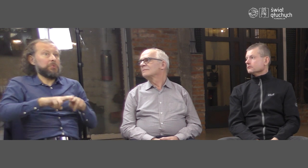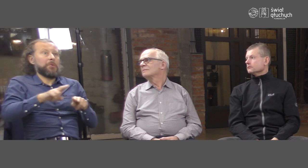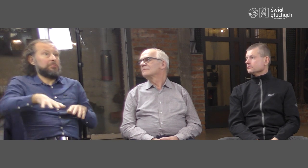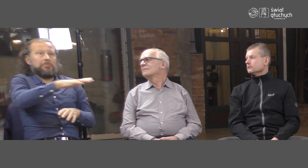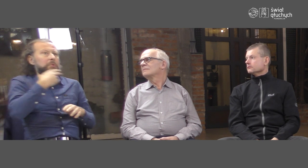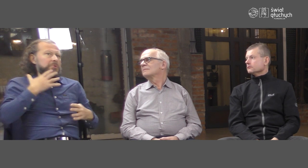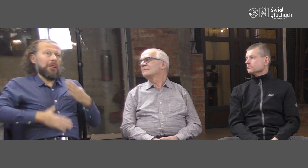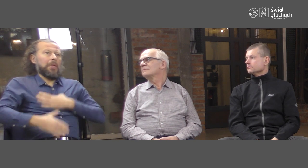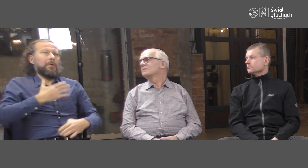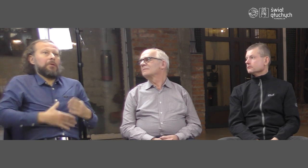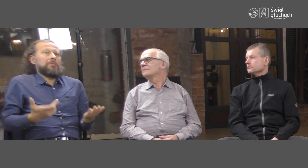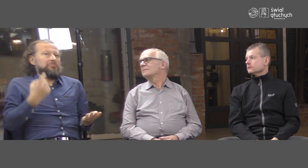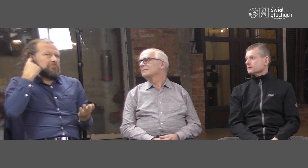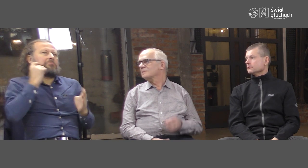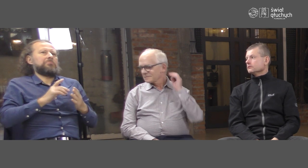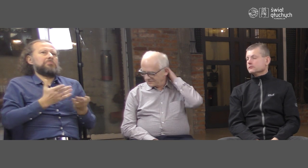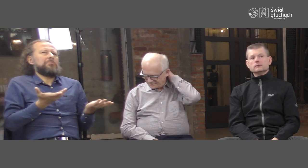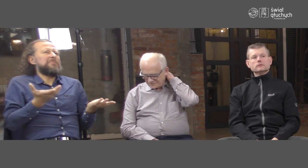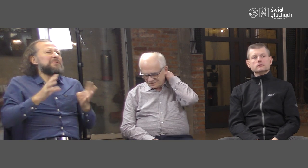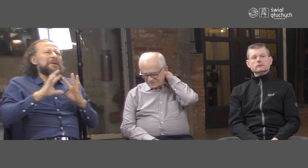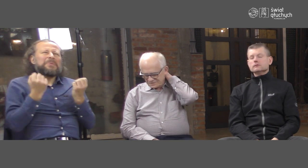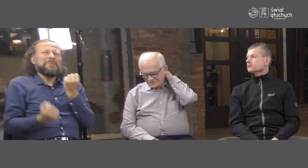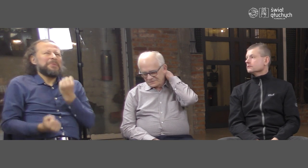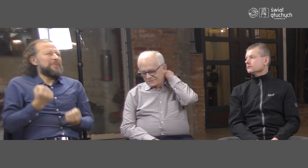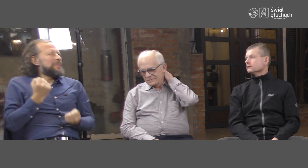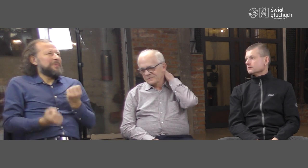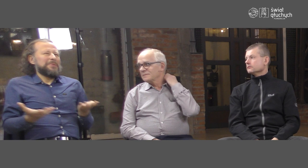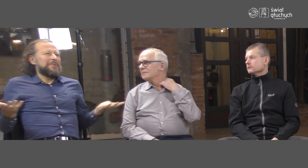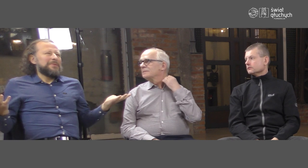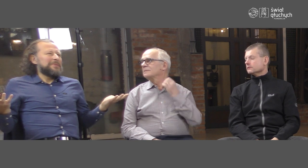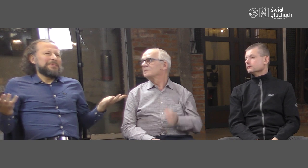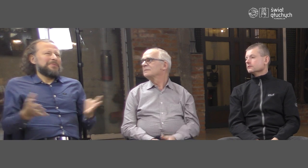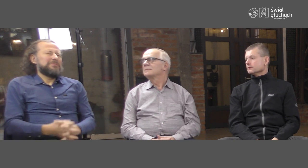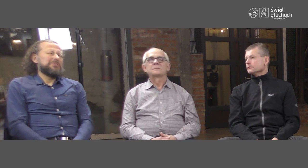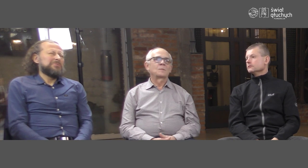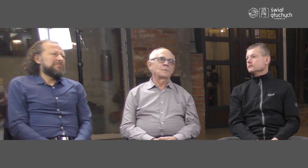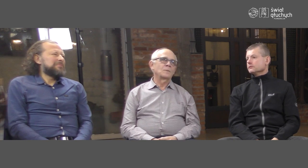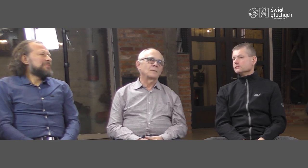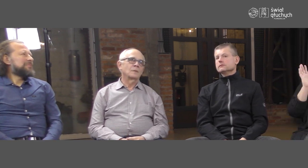And they're still just as happy today. That's why it's a tough, tough situation.